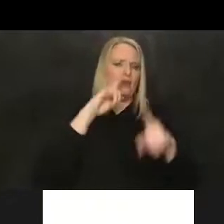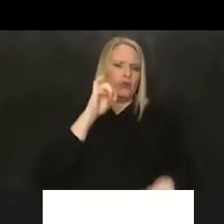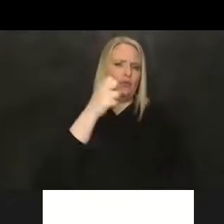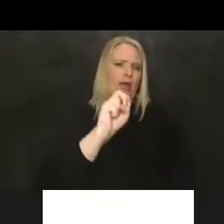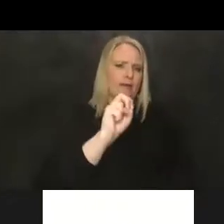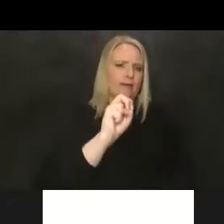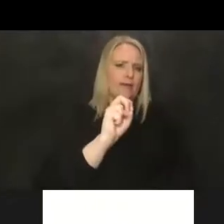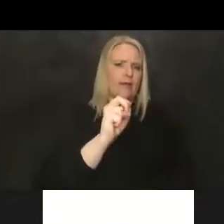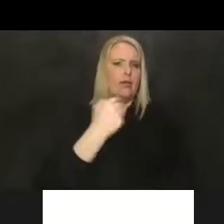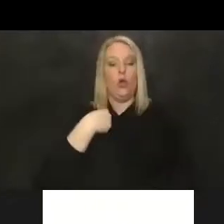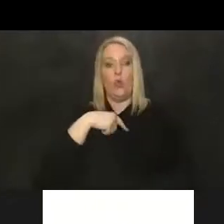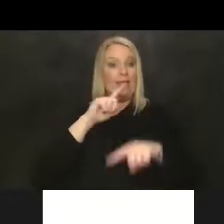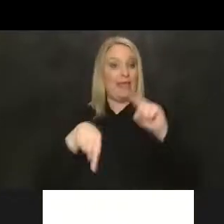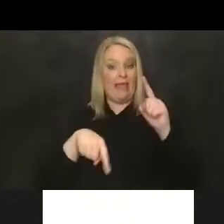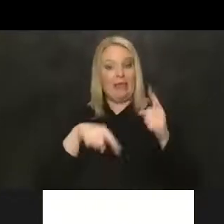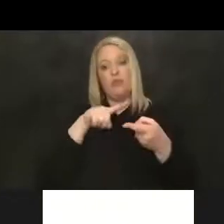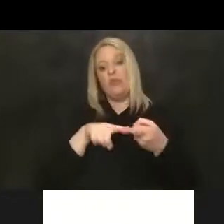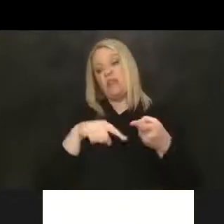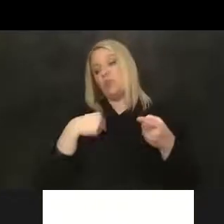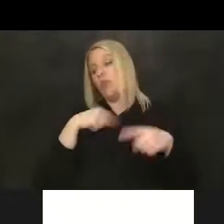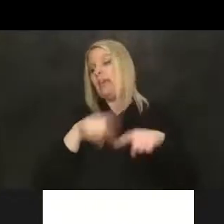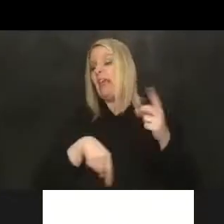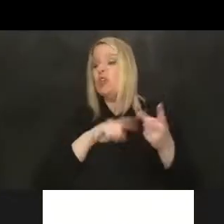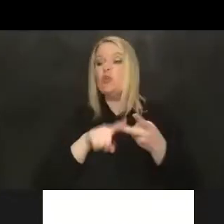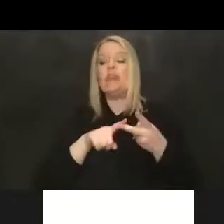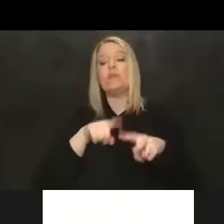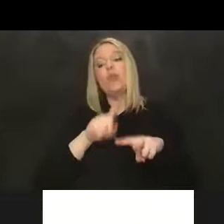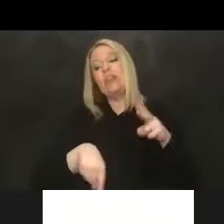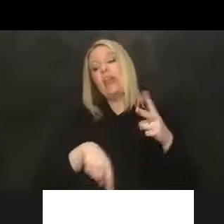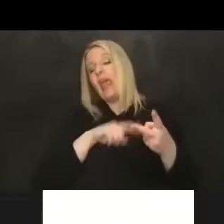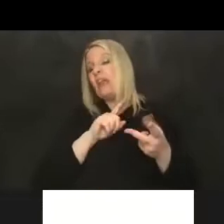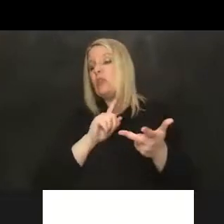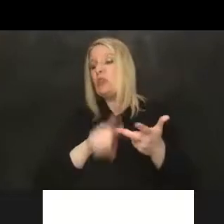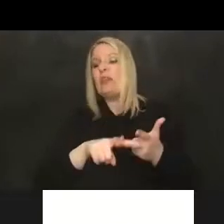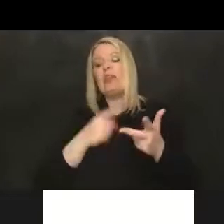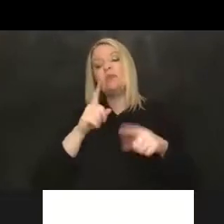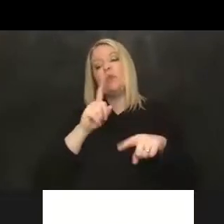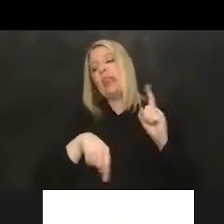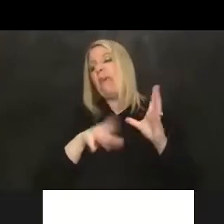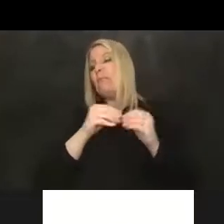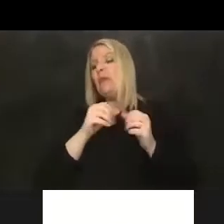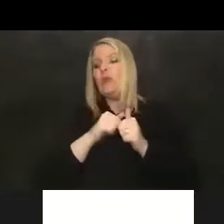can't do this, we can't do that, we can't meet with people, it's not it's inaccessible, and overnight